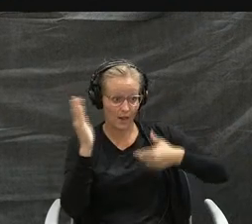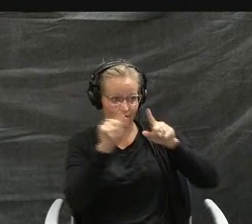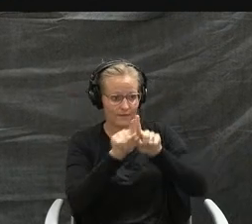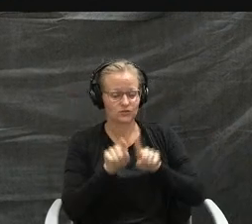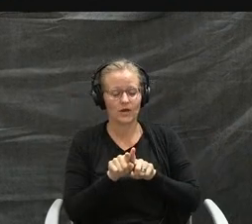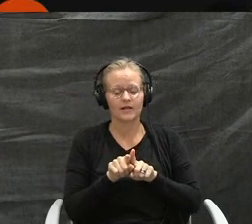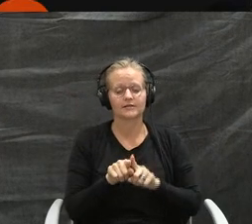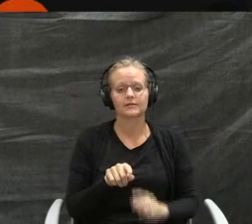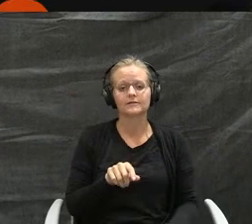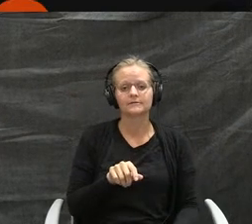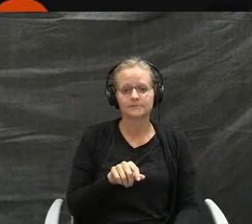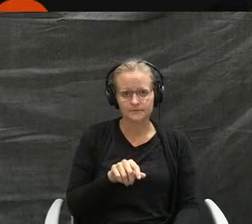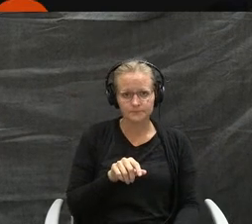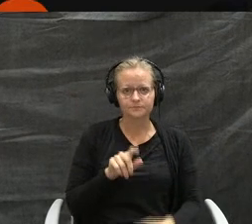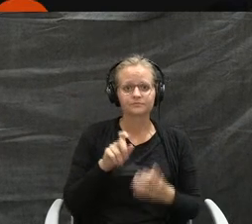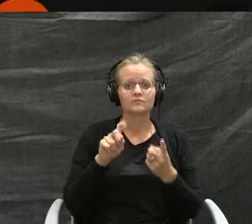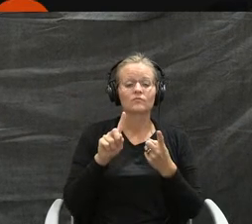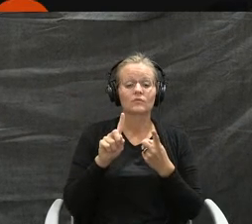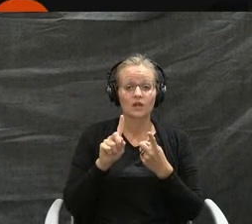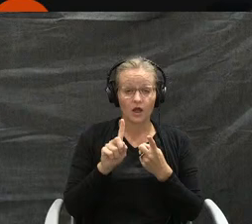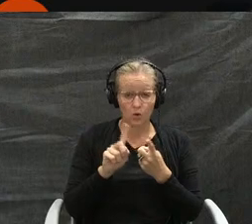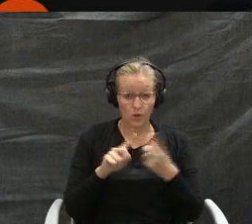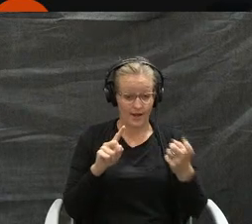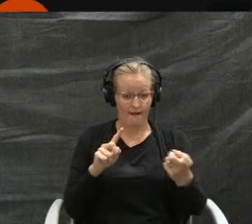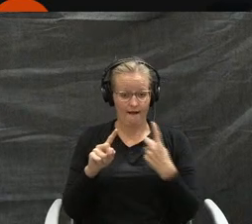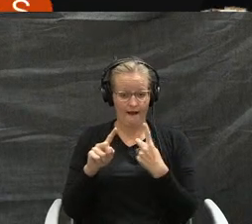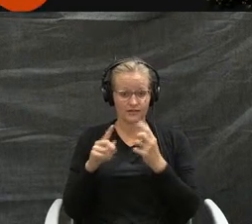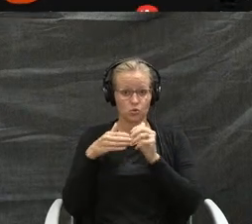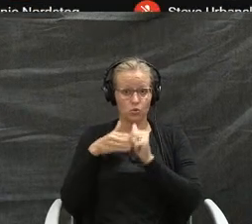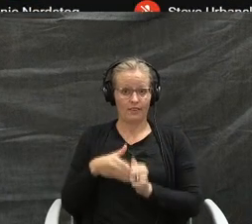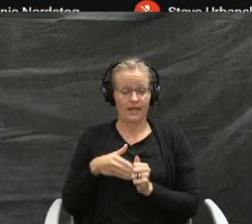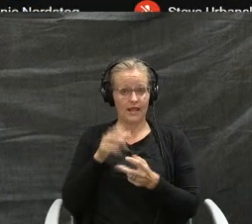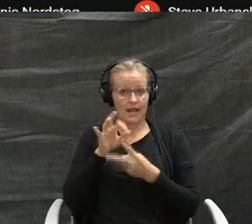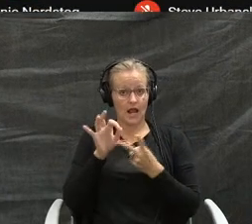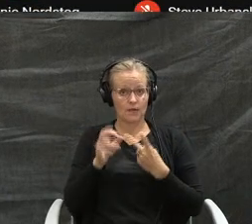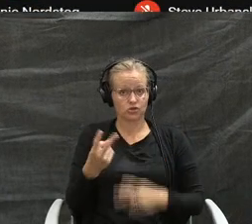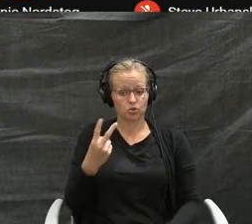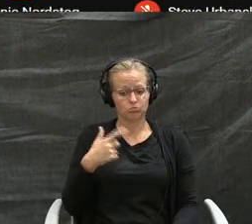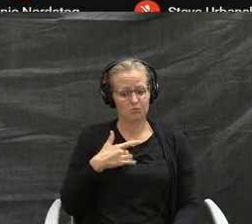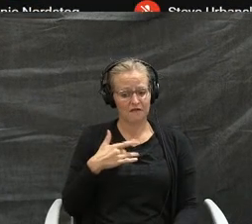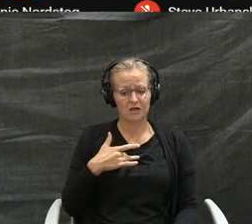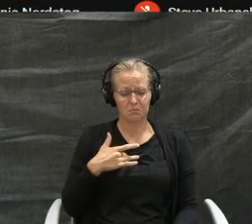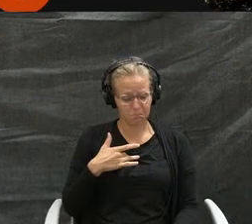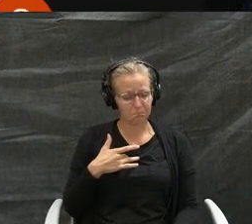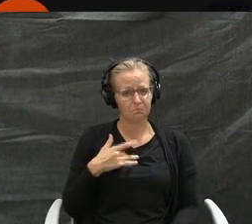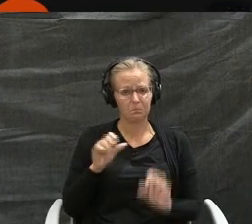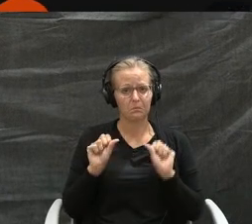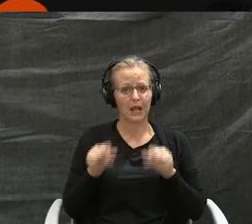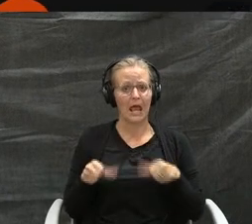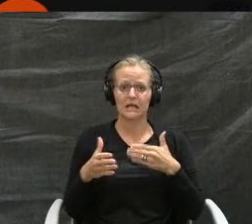When I was asked to leave the option to, I felt fairly confident that we could do this quite easily because we had just